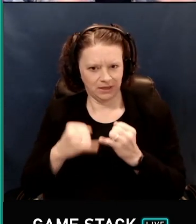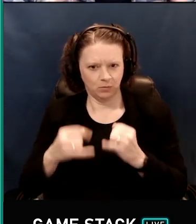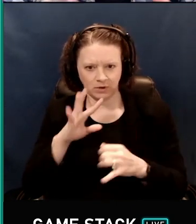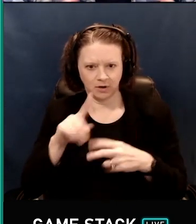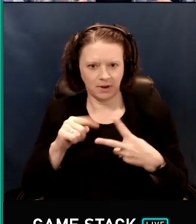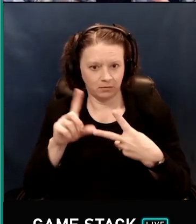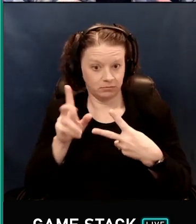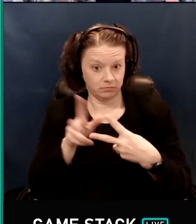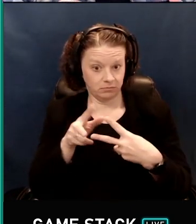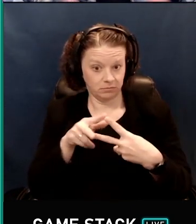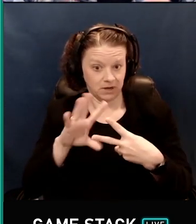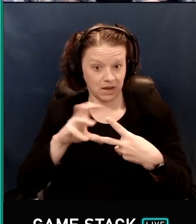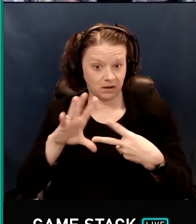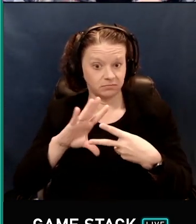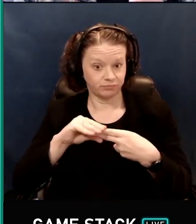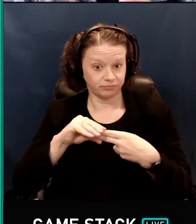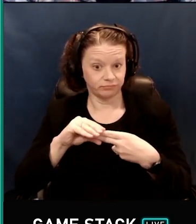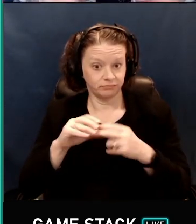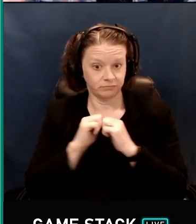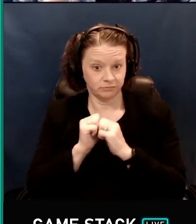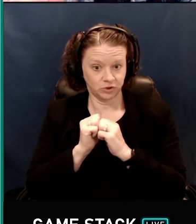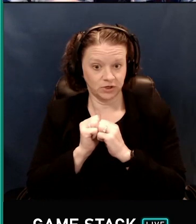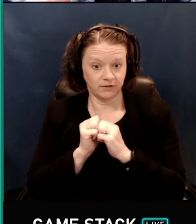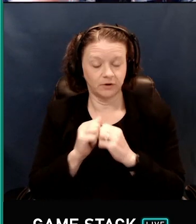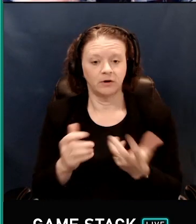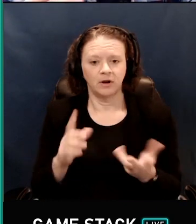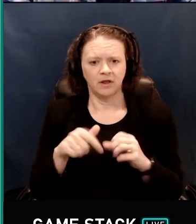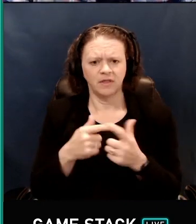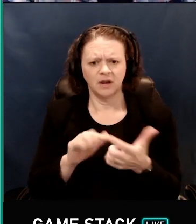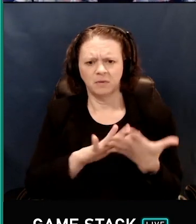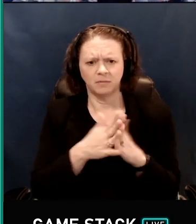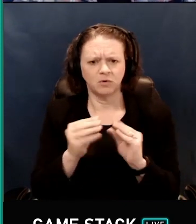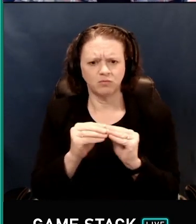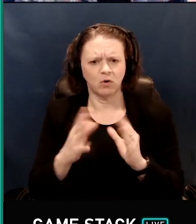very modernized engine which allows you to transfer all that data pretty quickly, and only what you need.